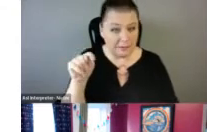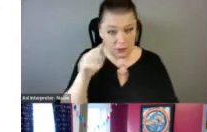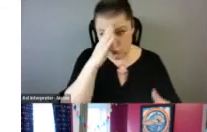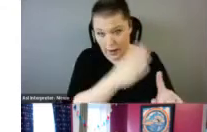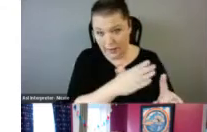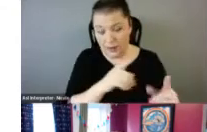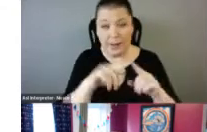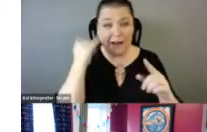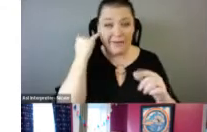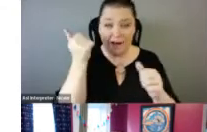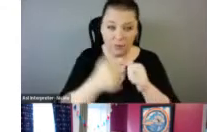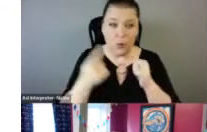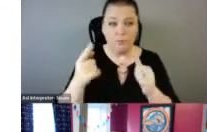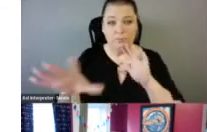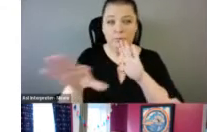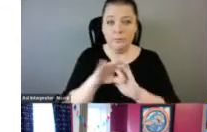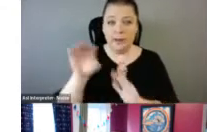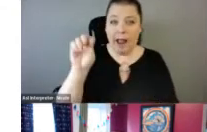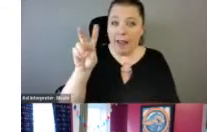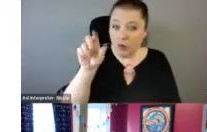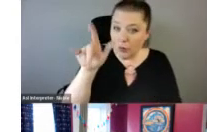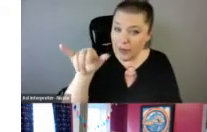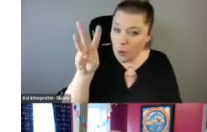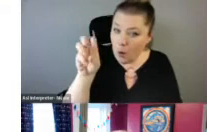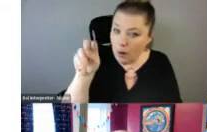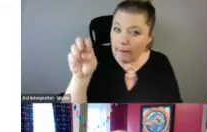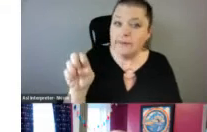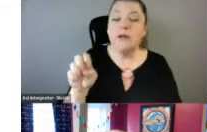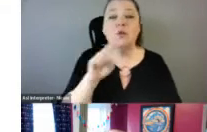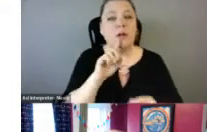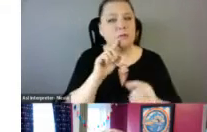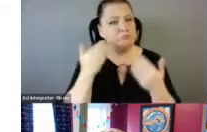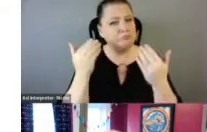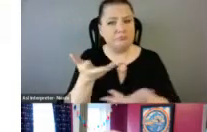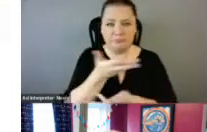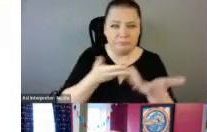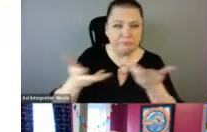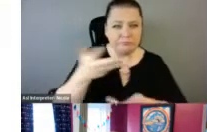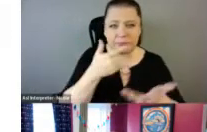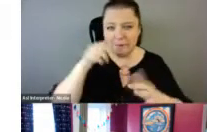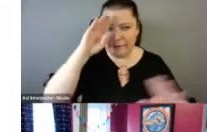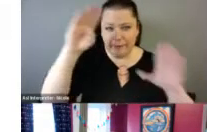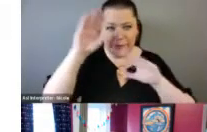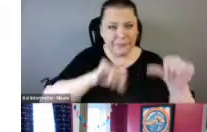to select everyone and feel free to engage and say hello. This webinar is being live captioned